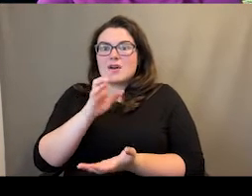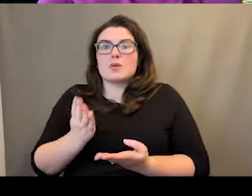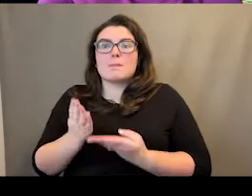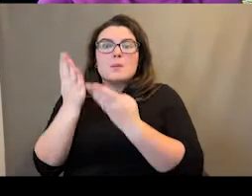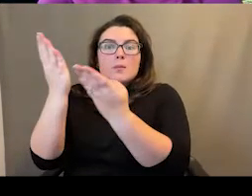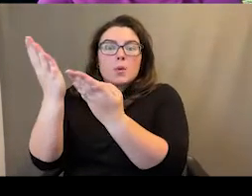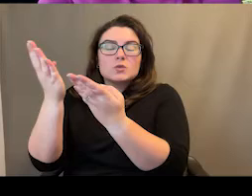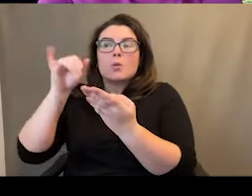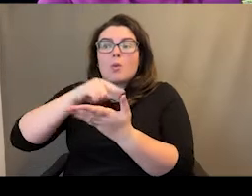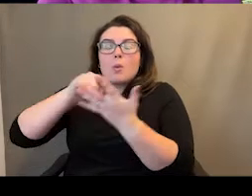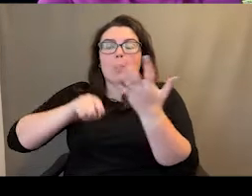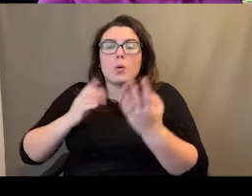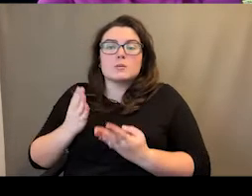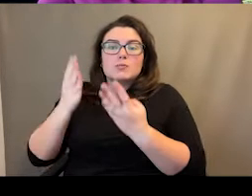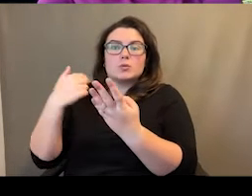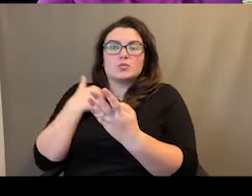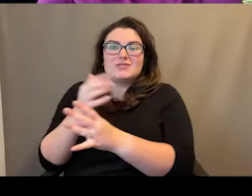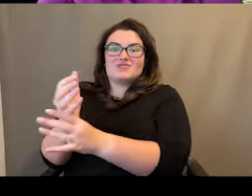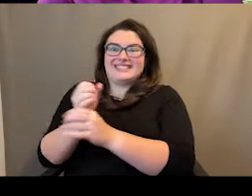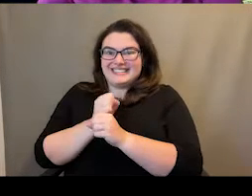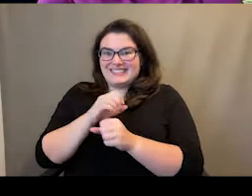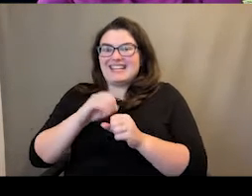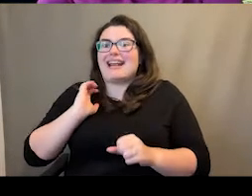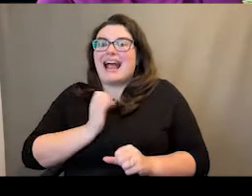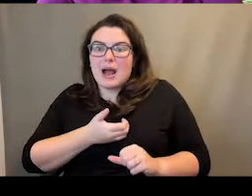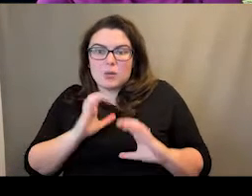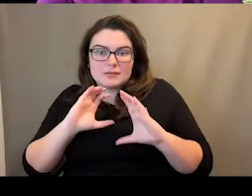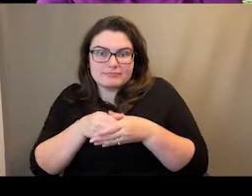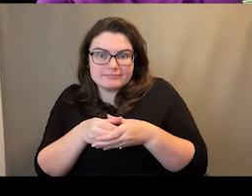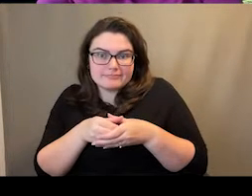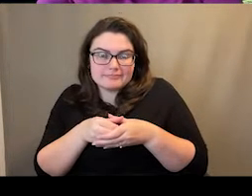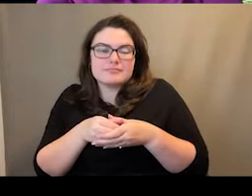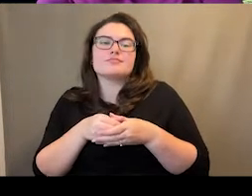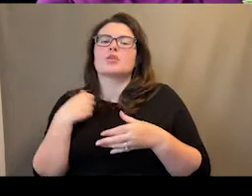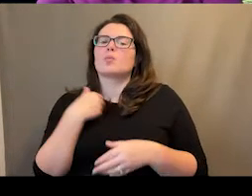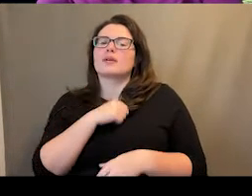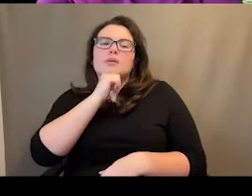that were received in our directorate. We don't talk about necessarily